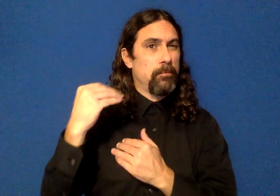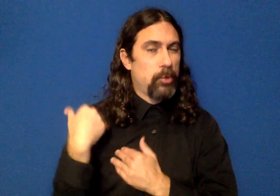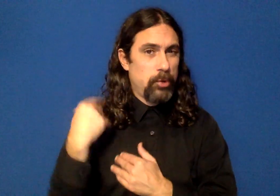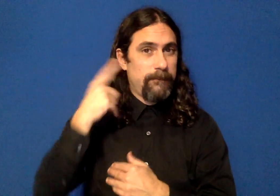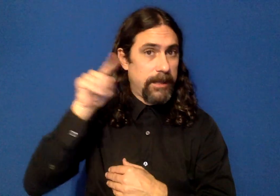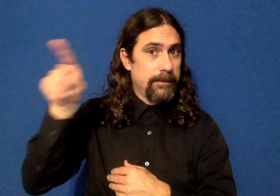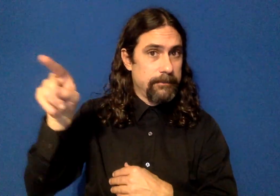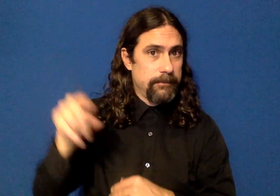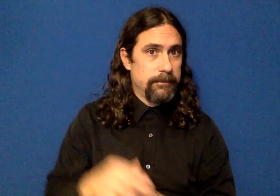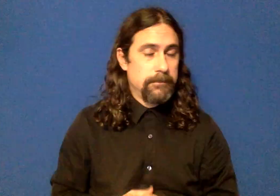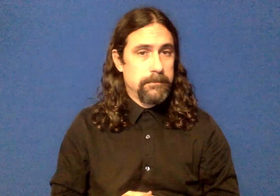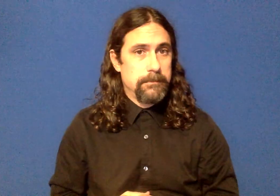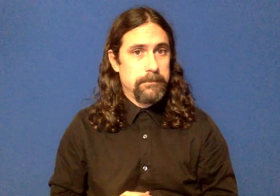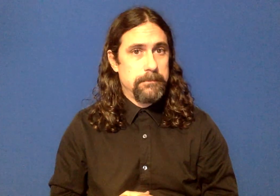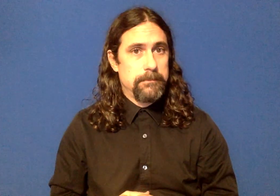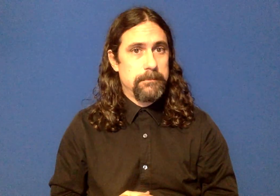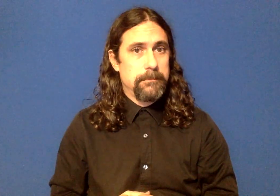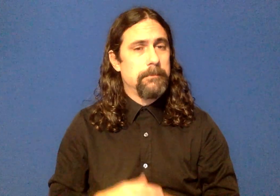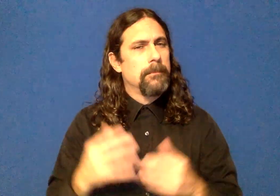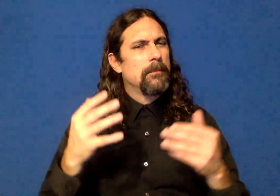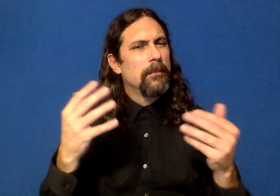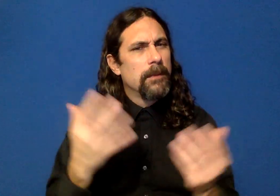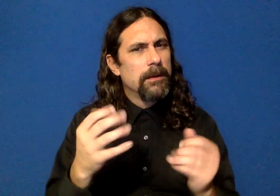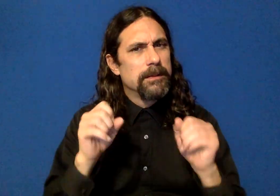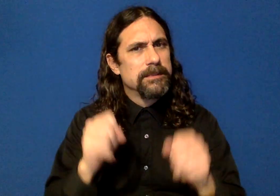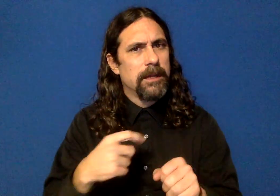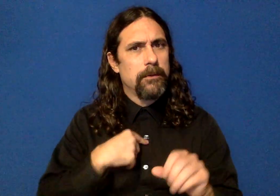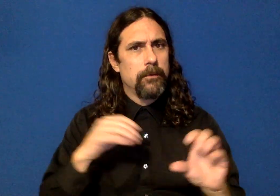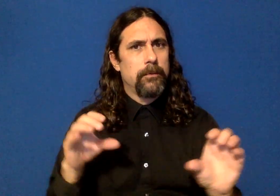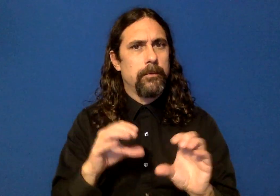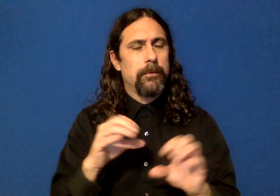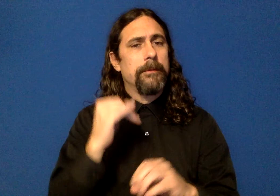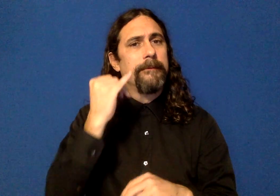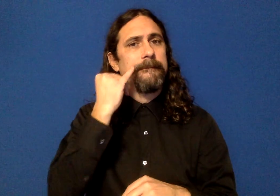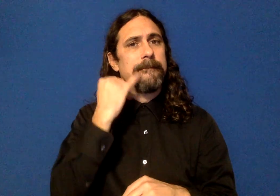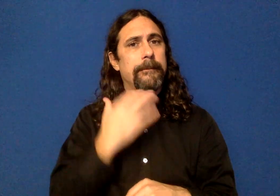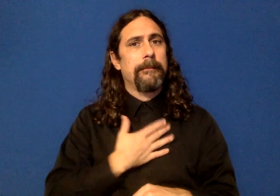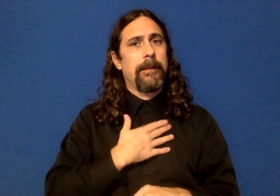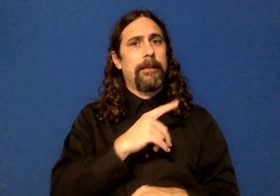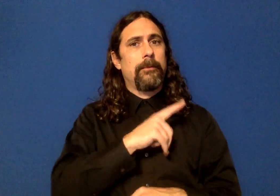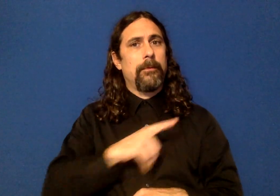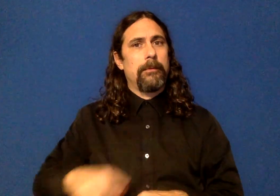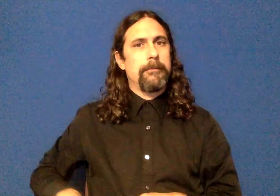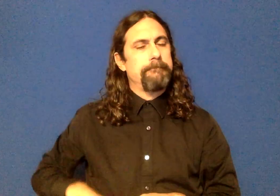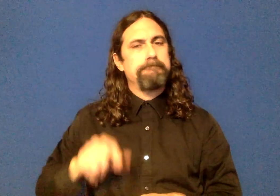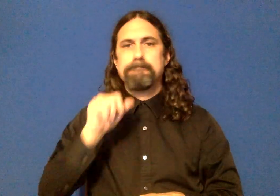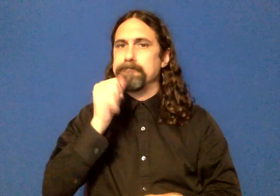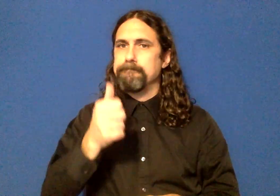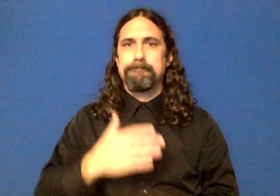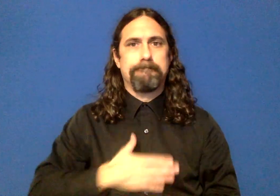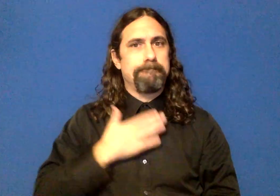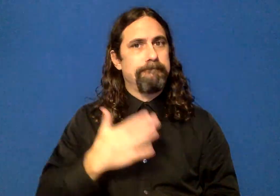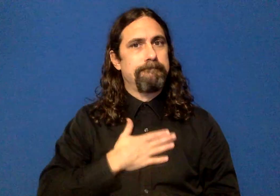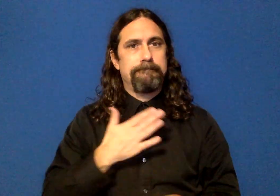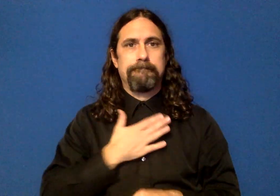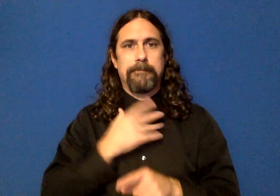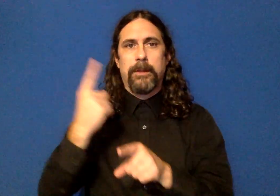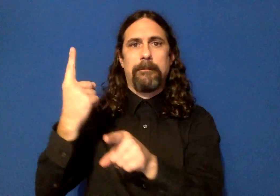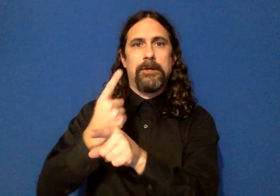What can I do if my landlord is not willing to make reasonable accommodations to the apartment due to a disability?